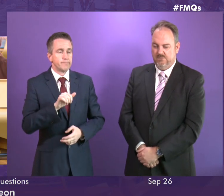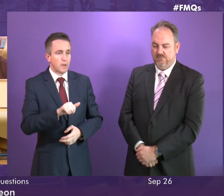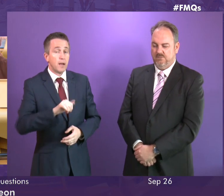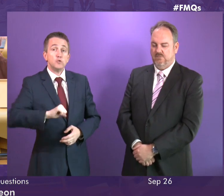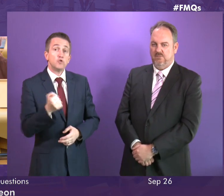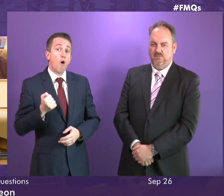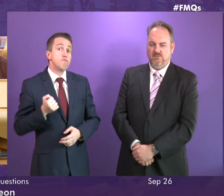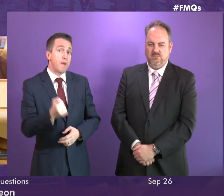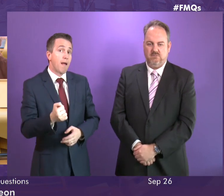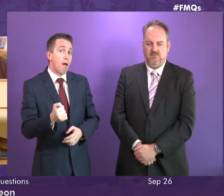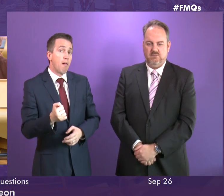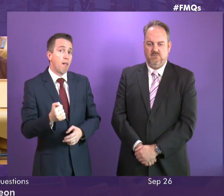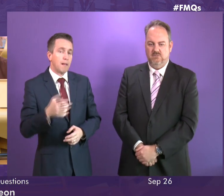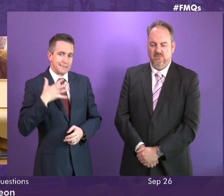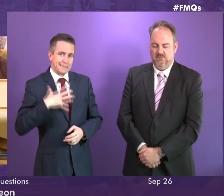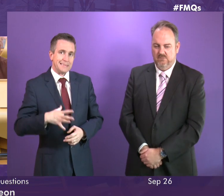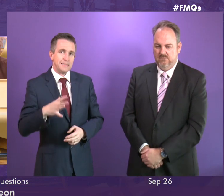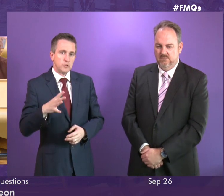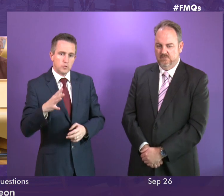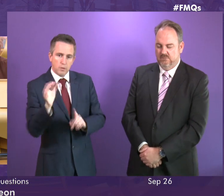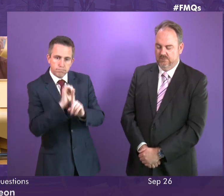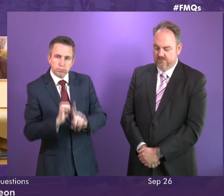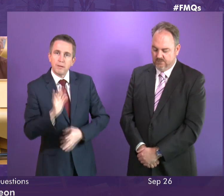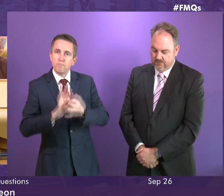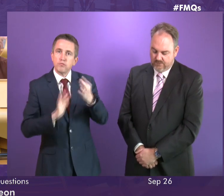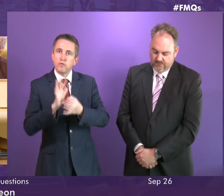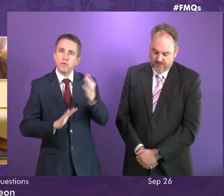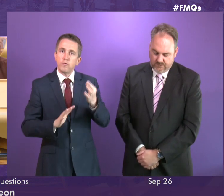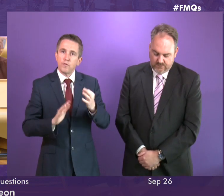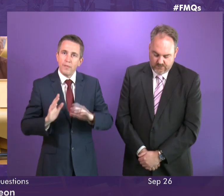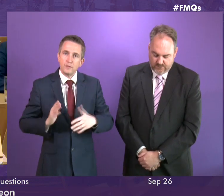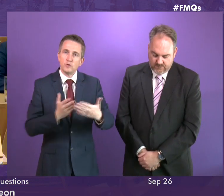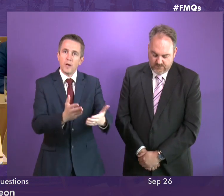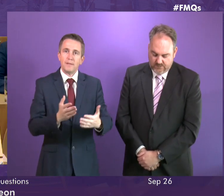important that ScotRail continues to make the improvements to its services in relation